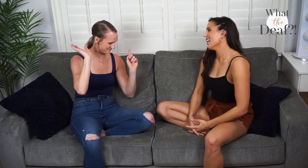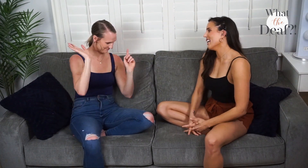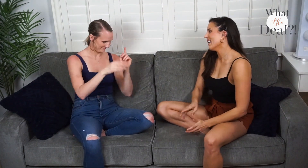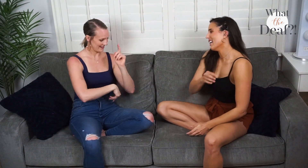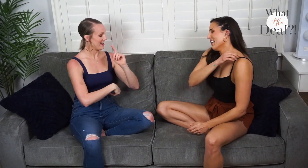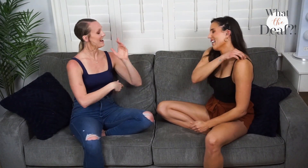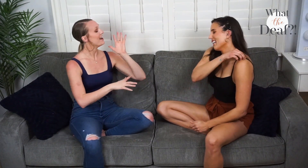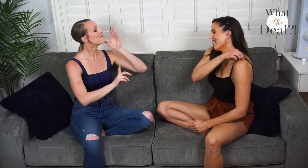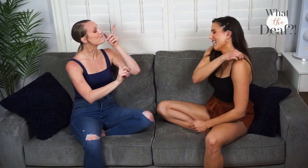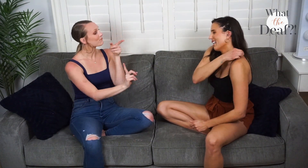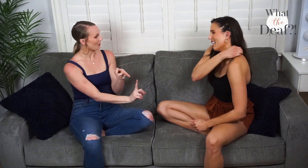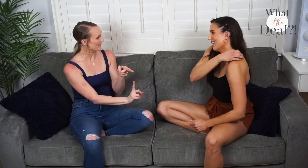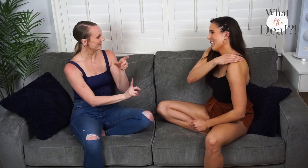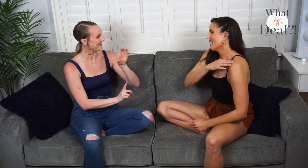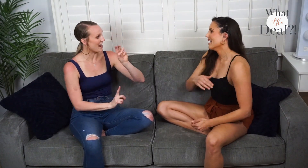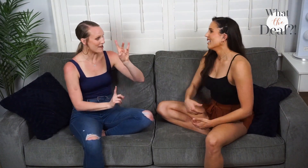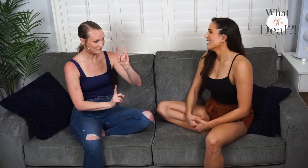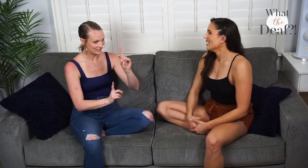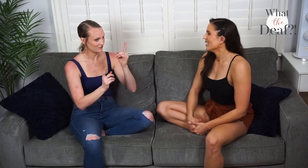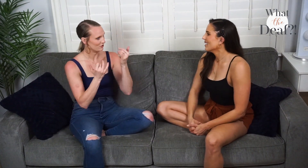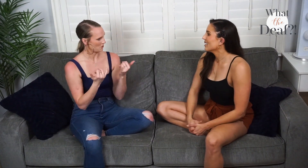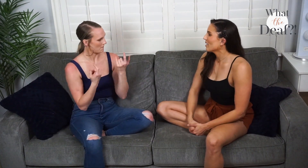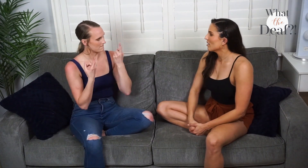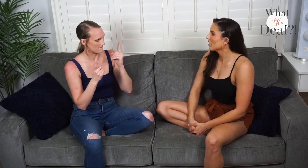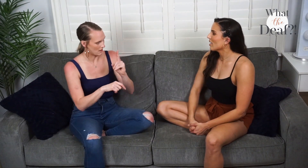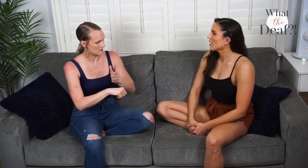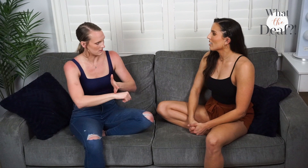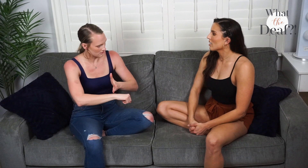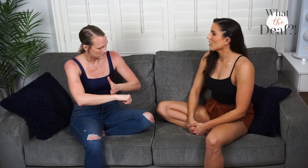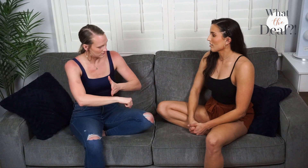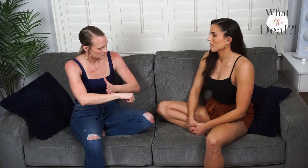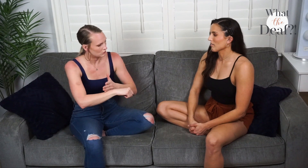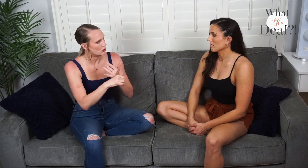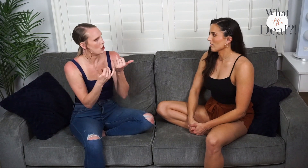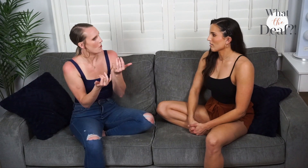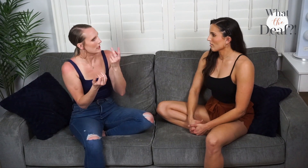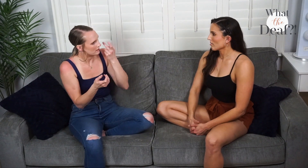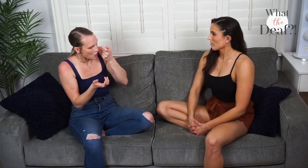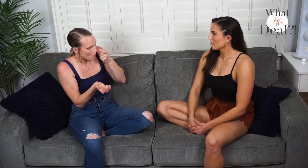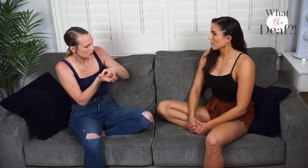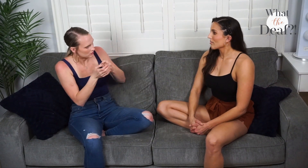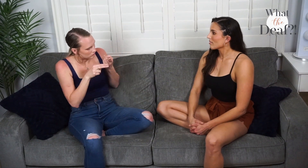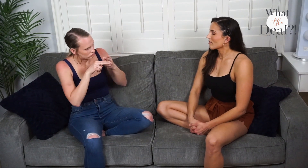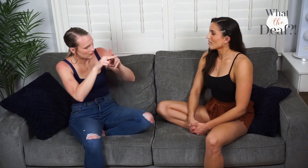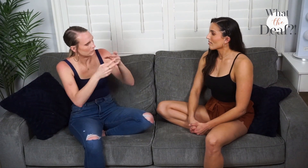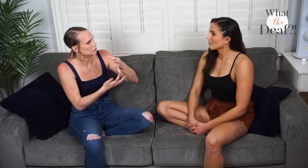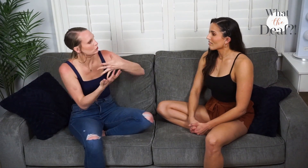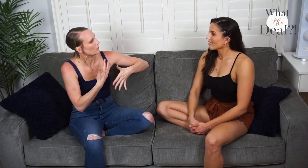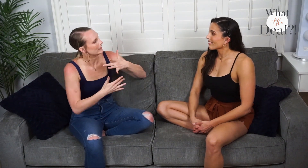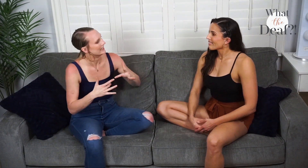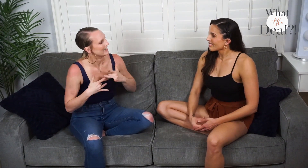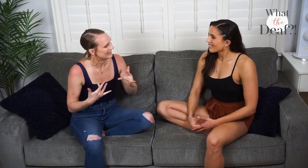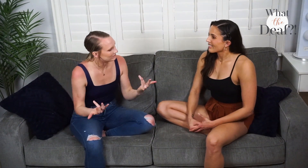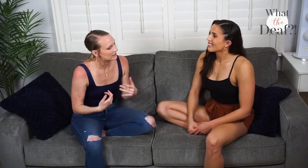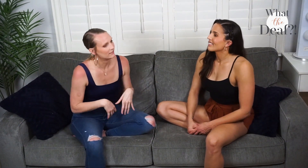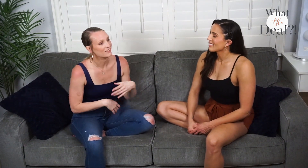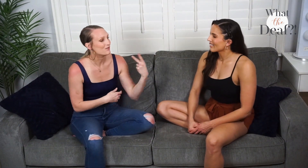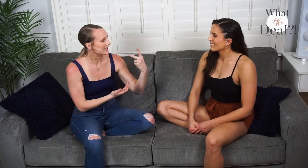but anyways, point being COVID is now starting to get better and we're noticing social events increasing.